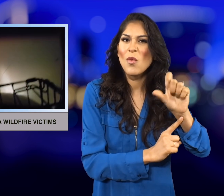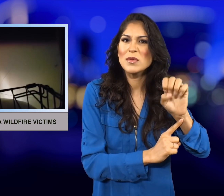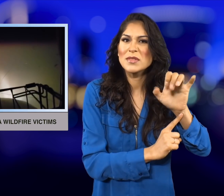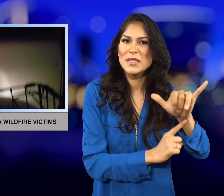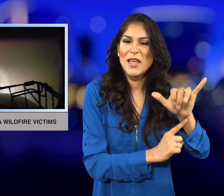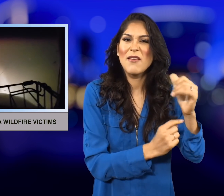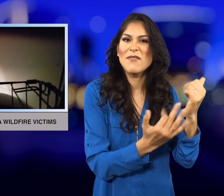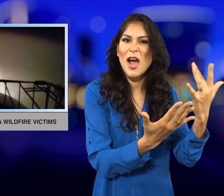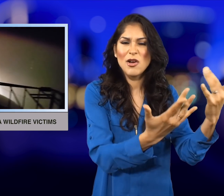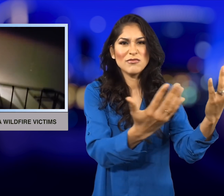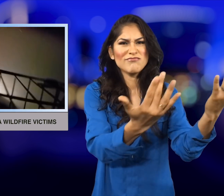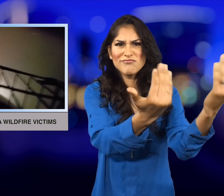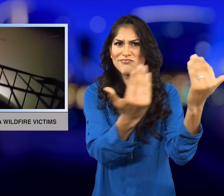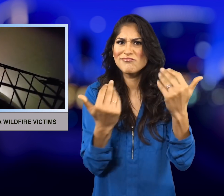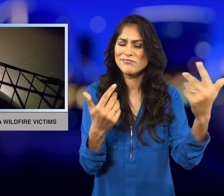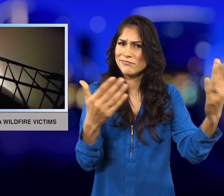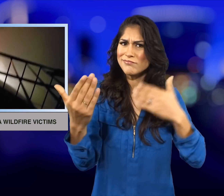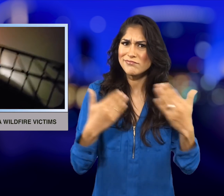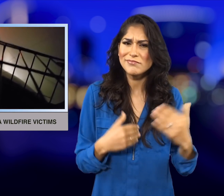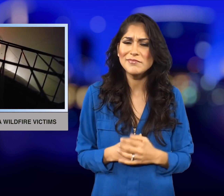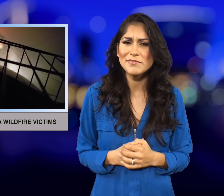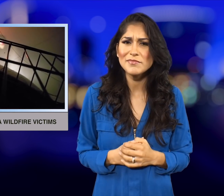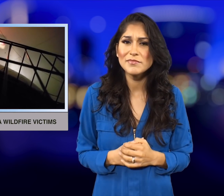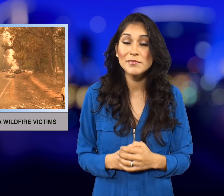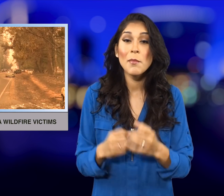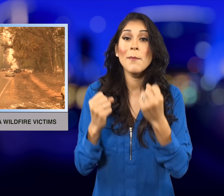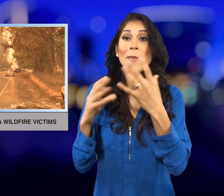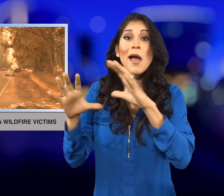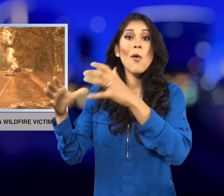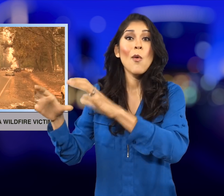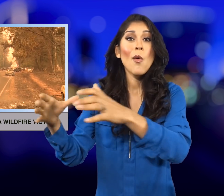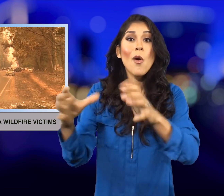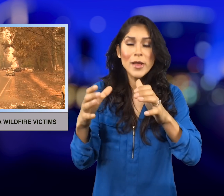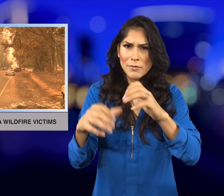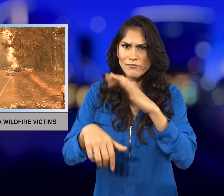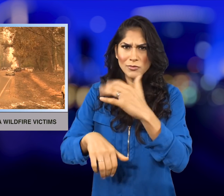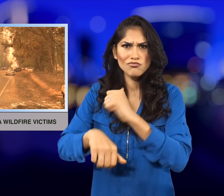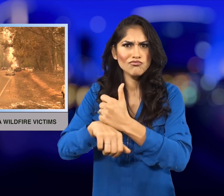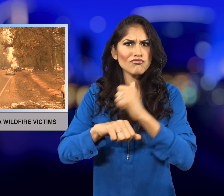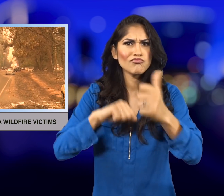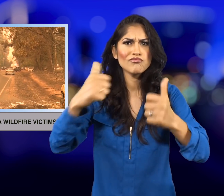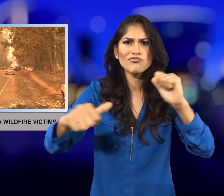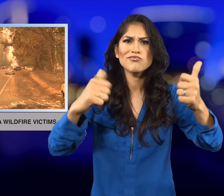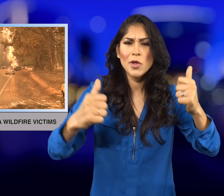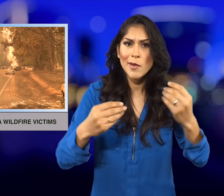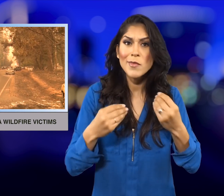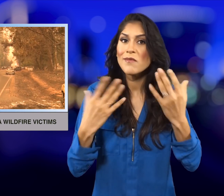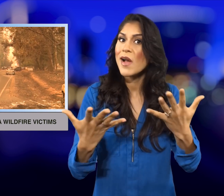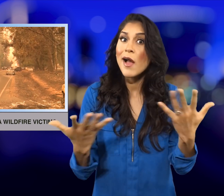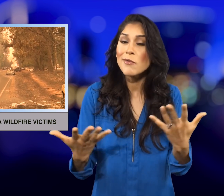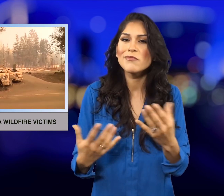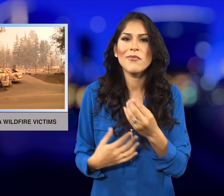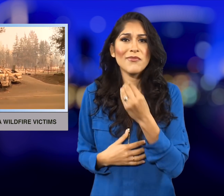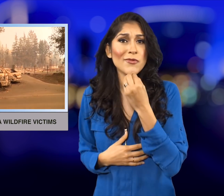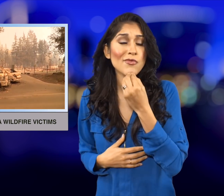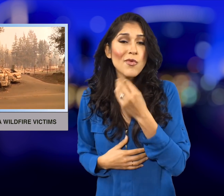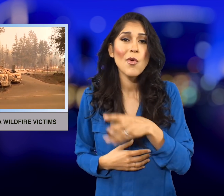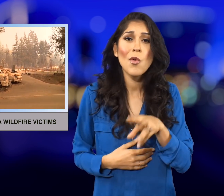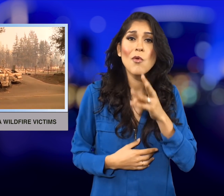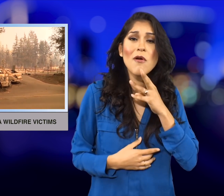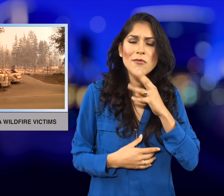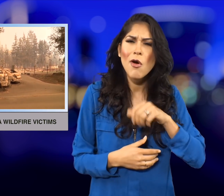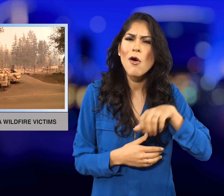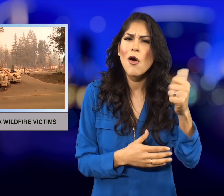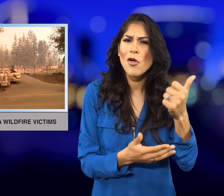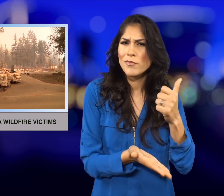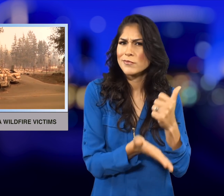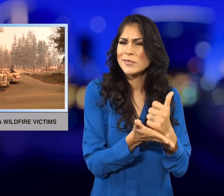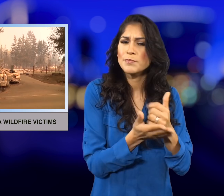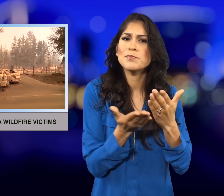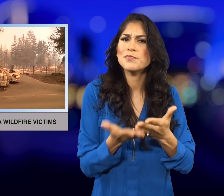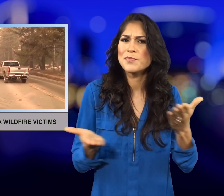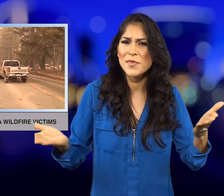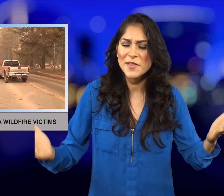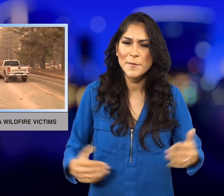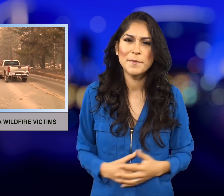Many organizations are out there with food, water and other relief supplies.